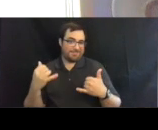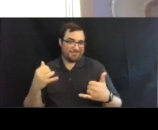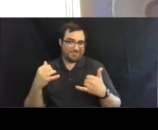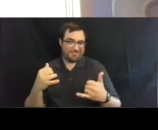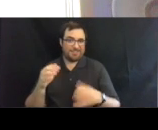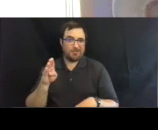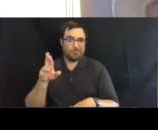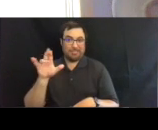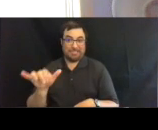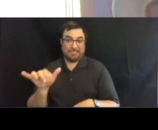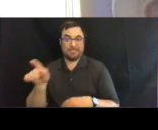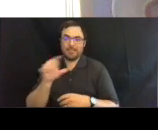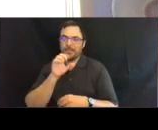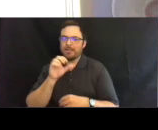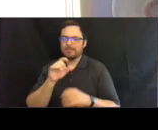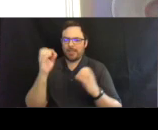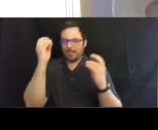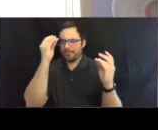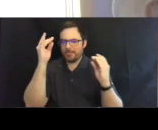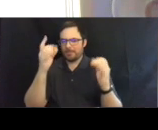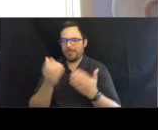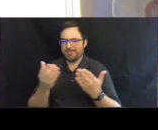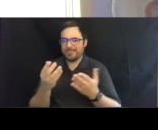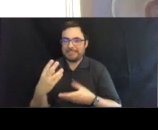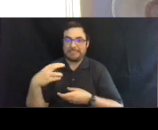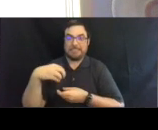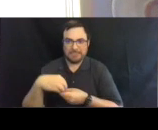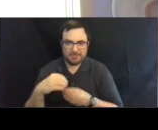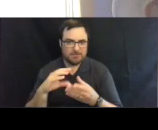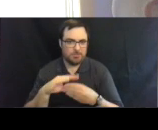thinking of things within the story. That he's starting to need to take